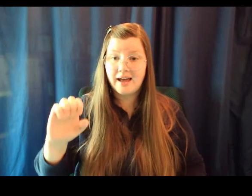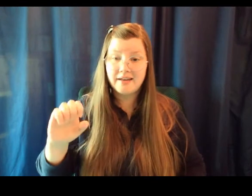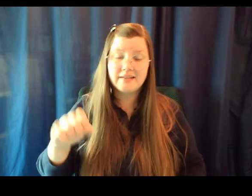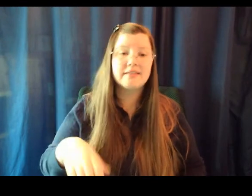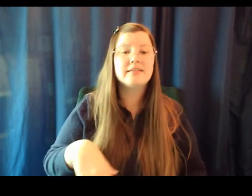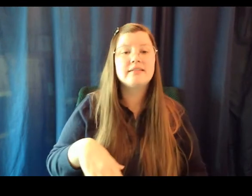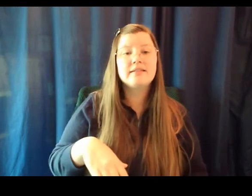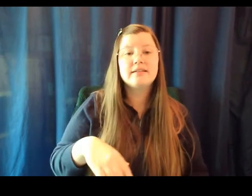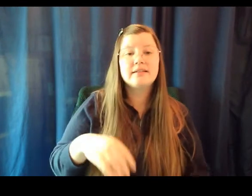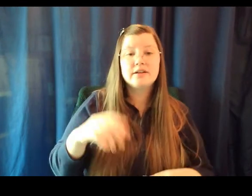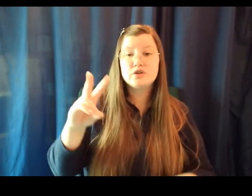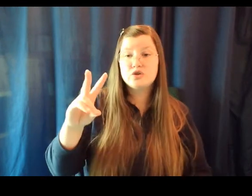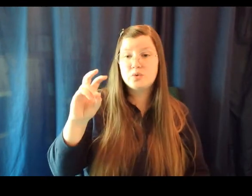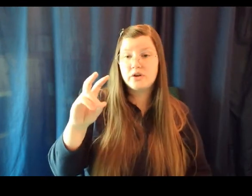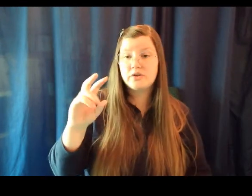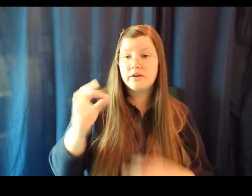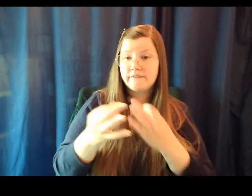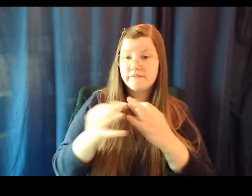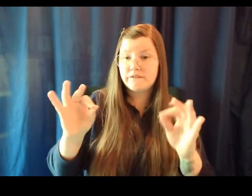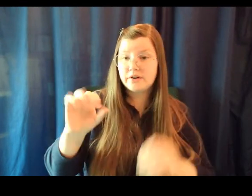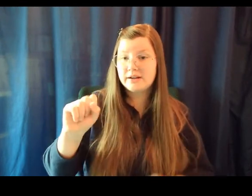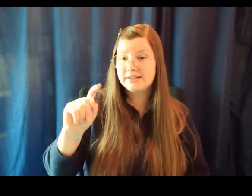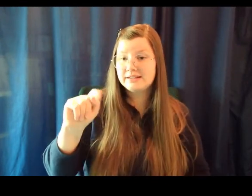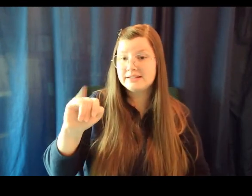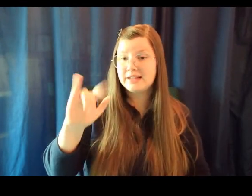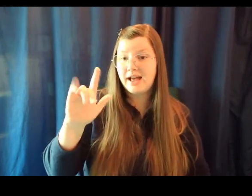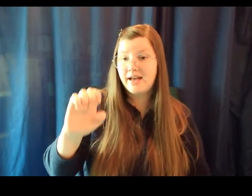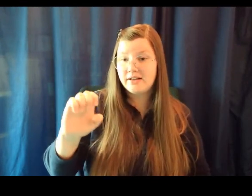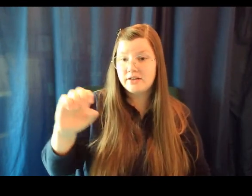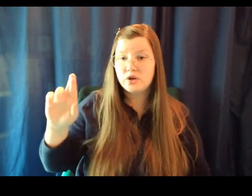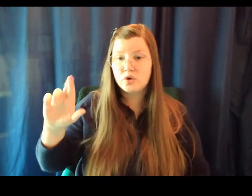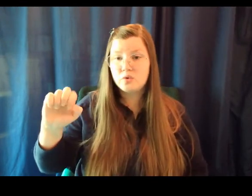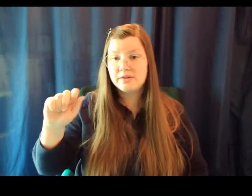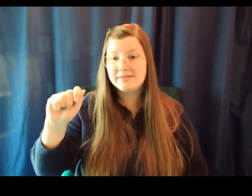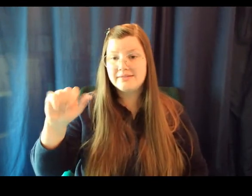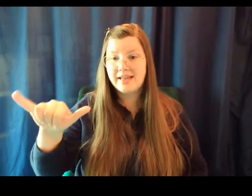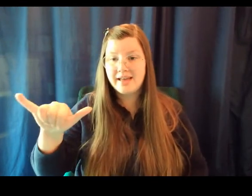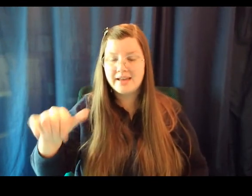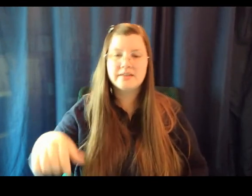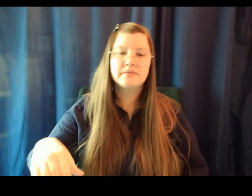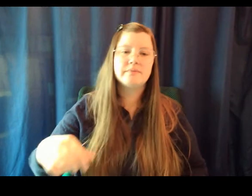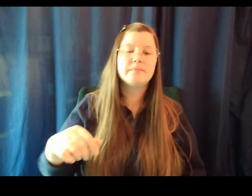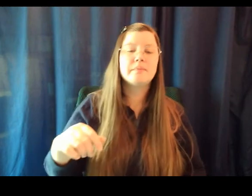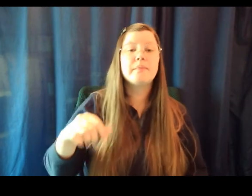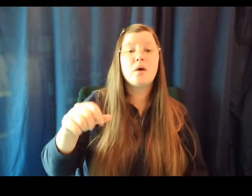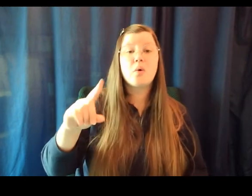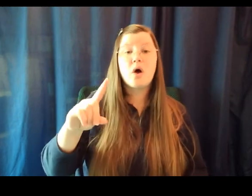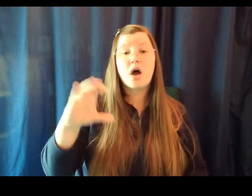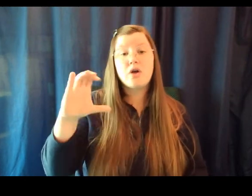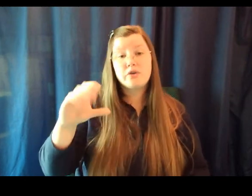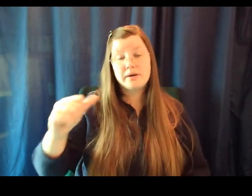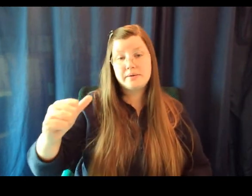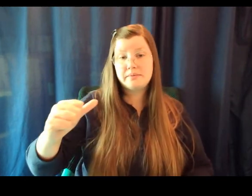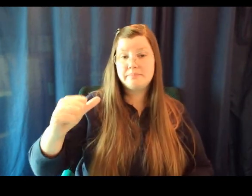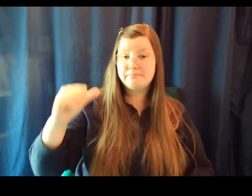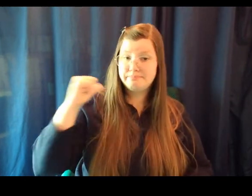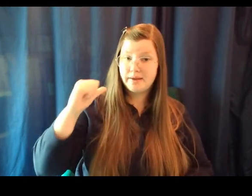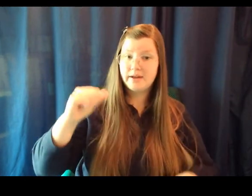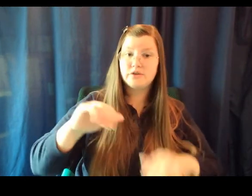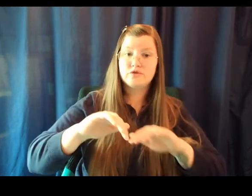Arman Rahbarrad, Colin McAfee 100 Backstroke- Mate’ Pallos 1:00.30; 100 Breaststroke- Thomas Mahoney 400 Freestyle Relay- Jeff Plum, Mate’ Pallos,